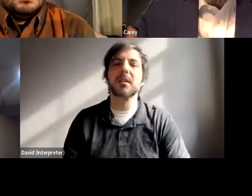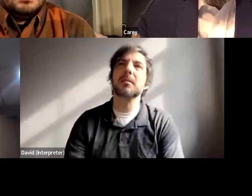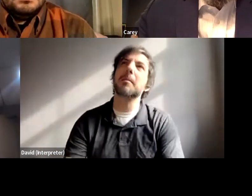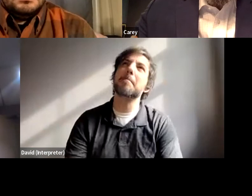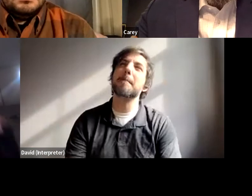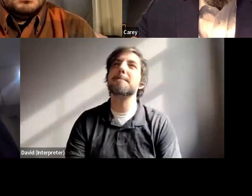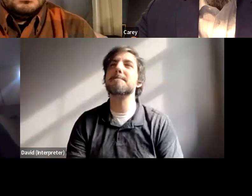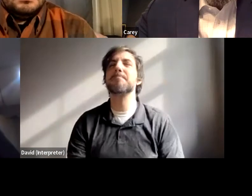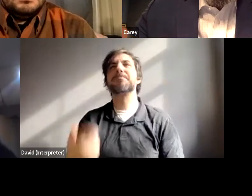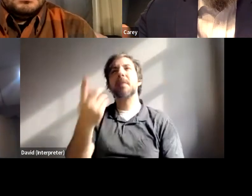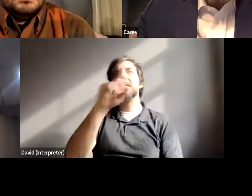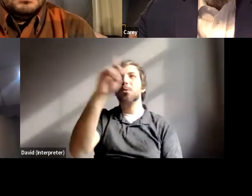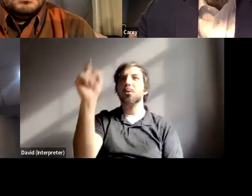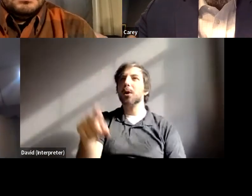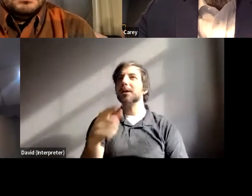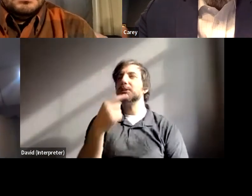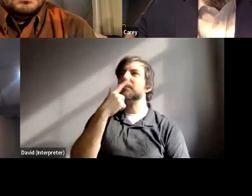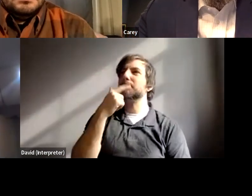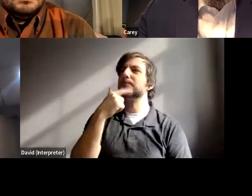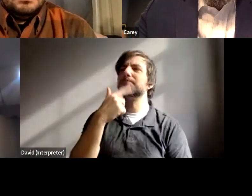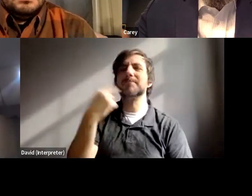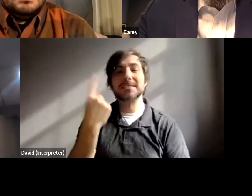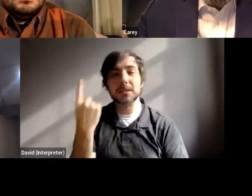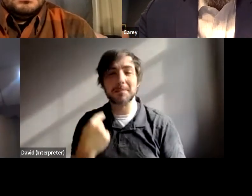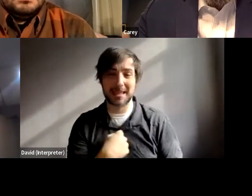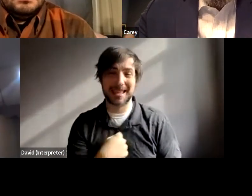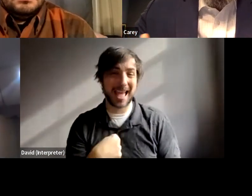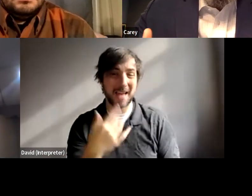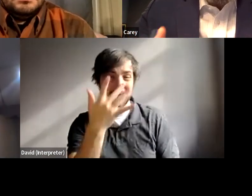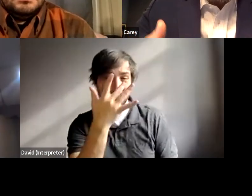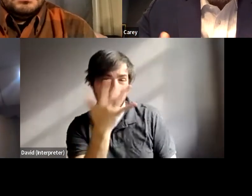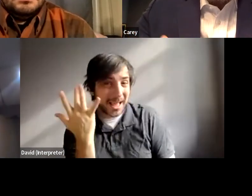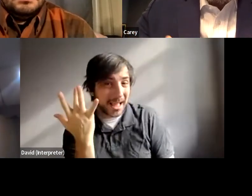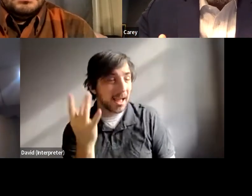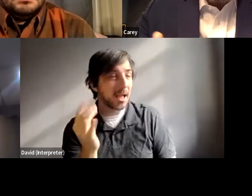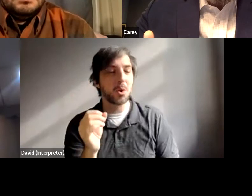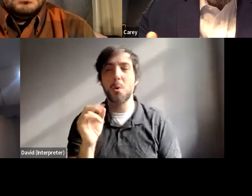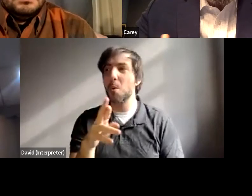that I'm missing or that we can is there anything we can do, Drew,